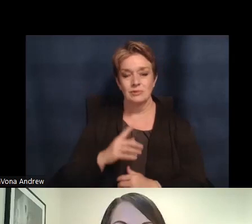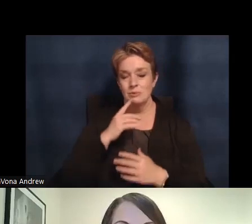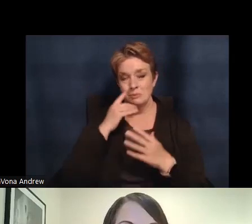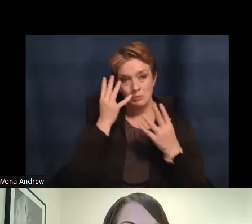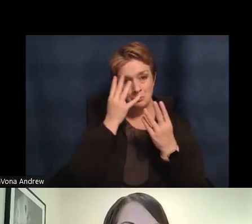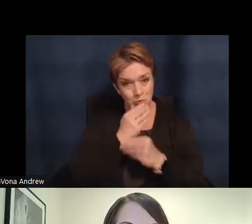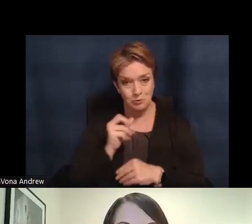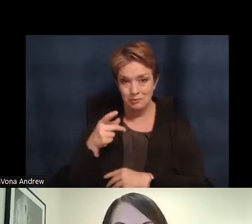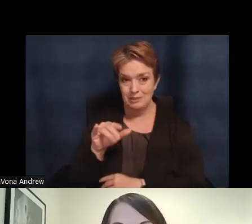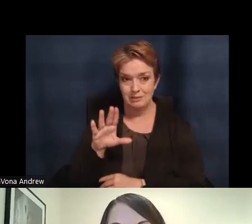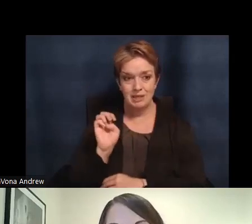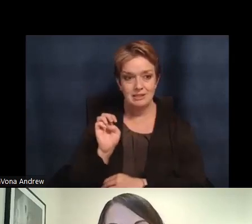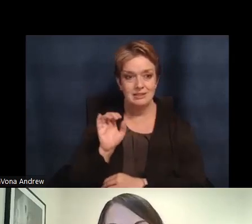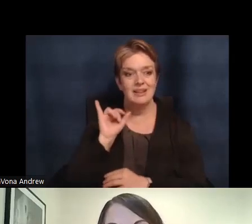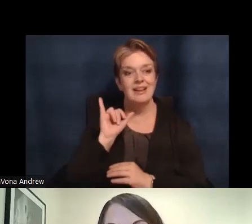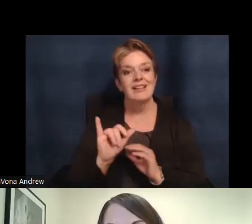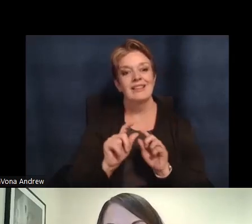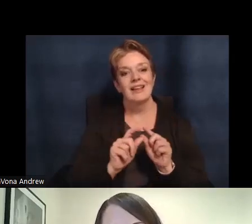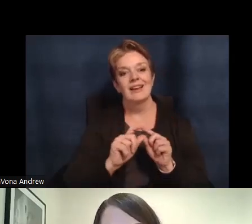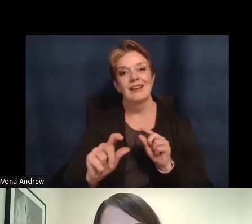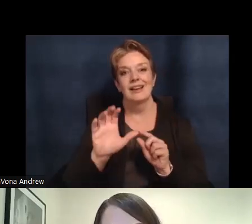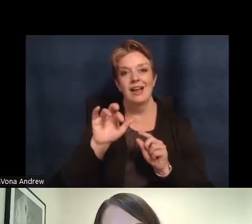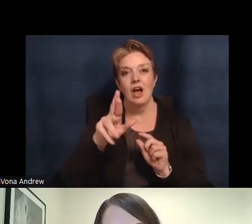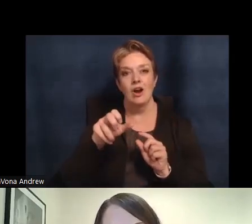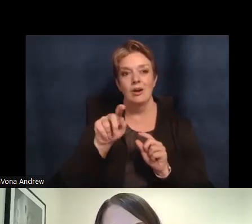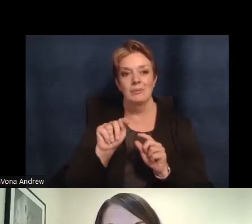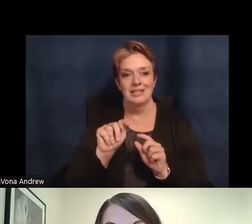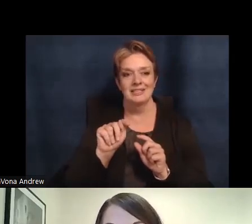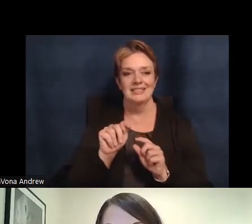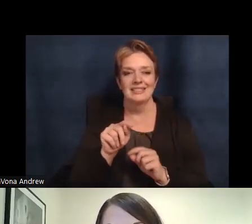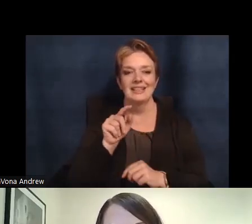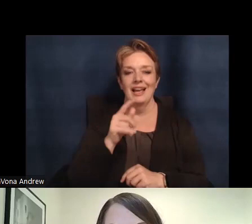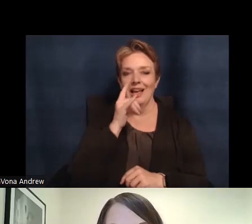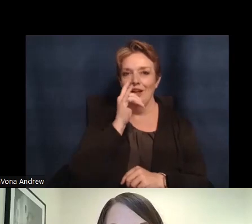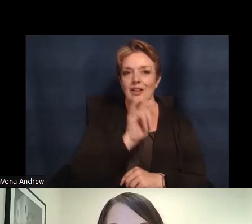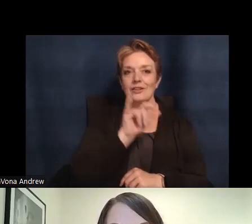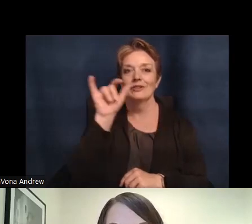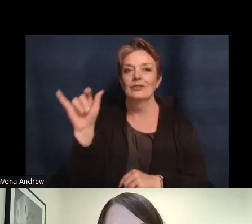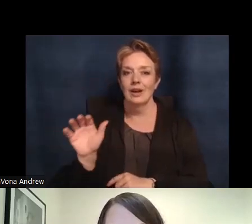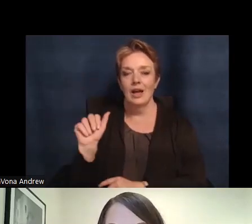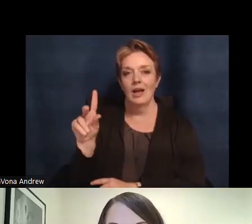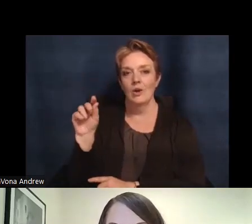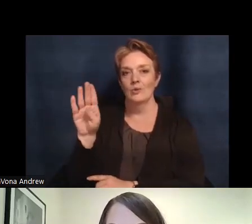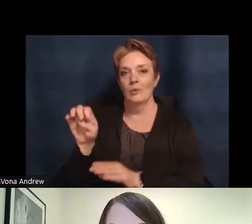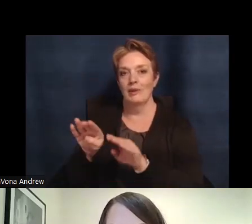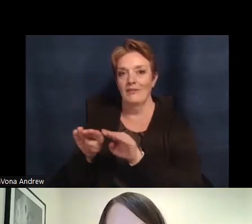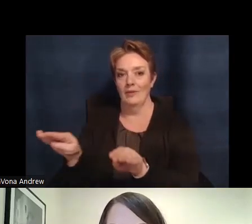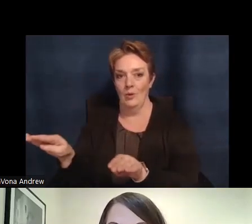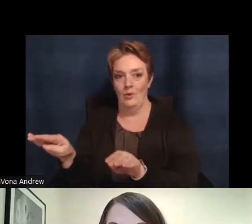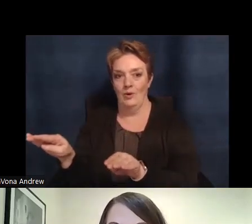And this gorgeous carpet looks quite a bit like the adobe flooring, but there's actually an adobe floor underneath,